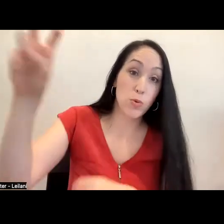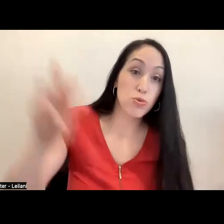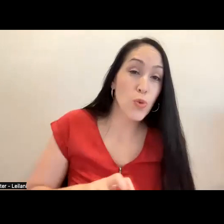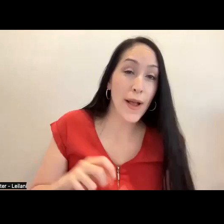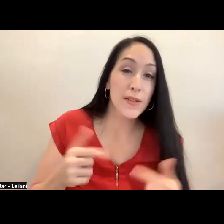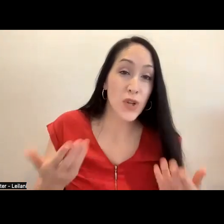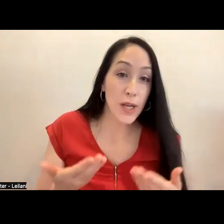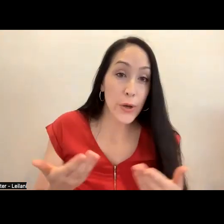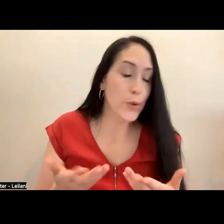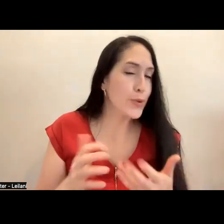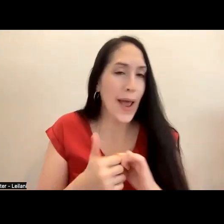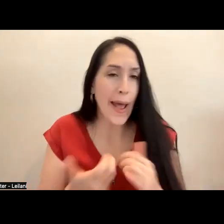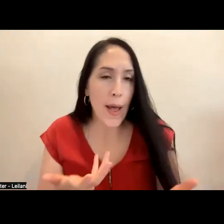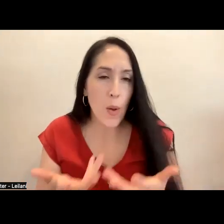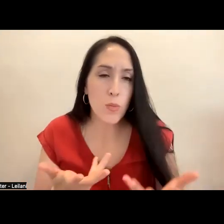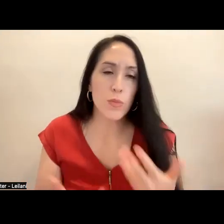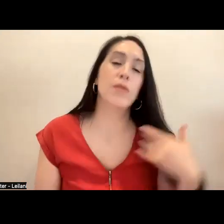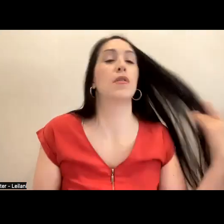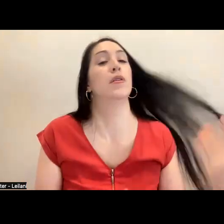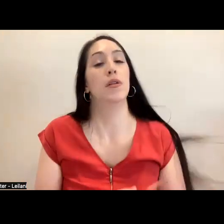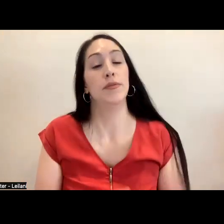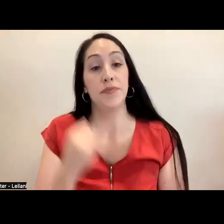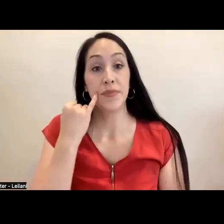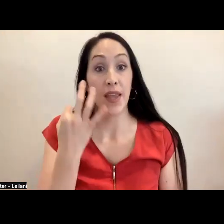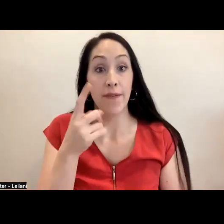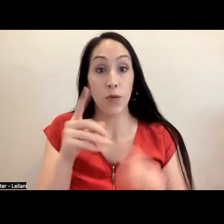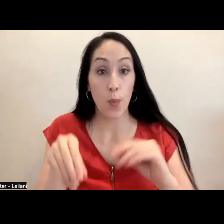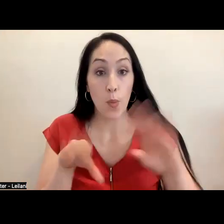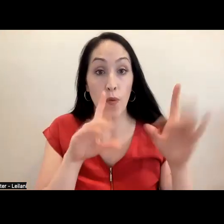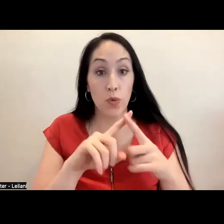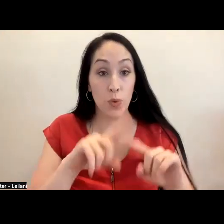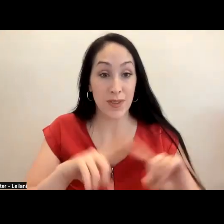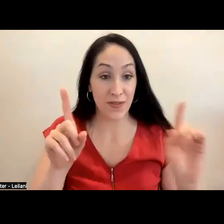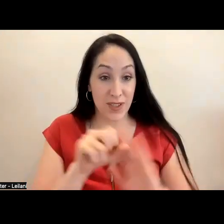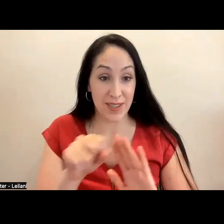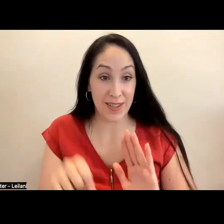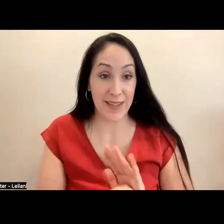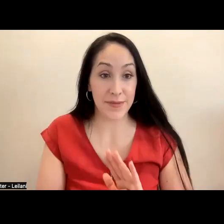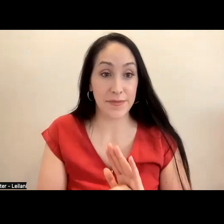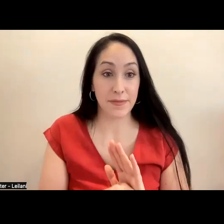11:50:39 And so if you move out of state, you only have to be able united to apply.